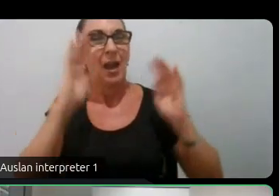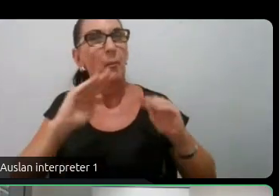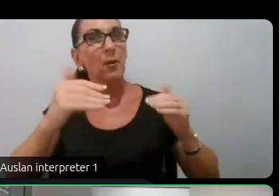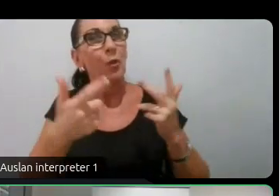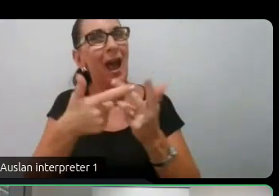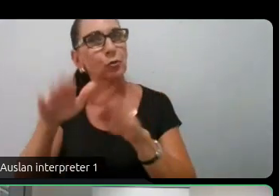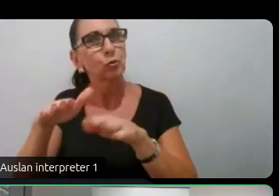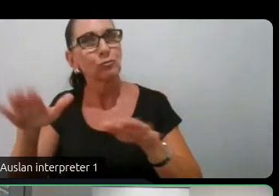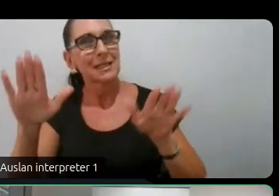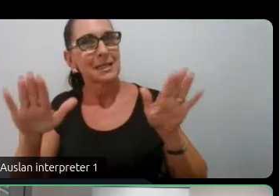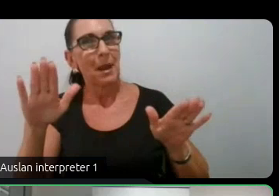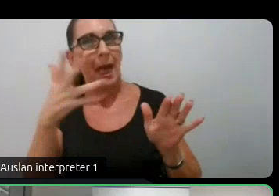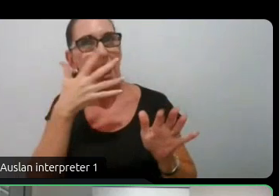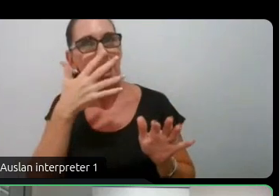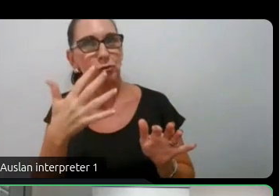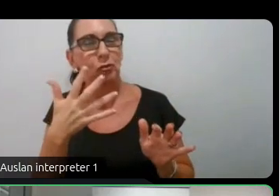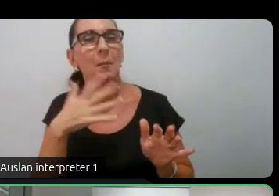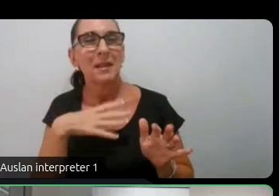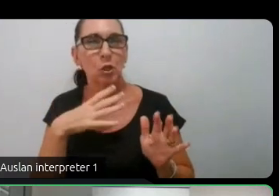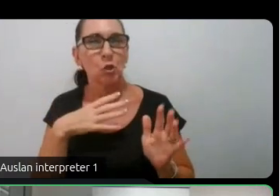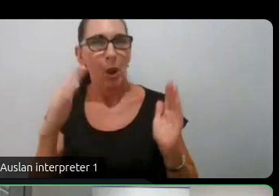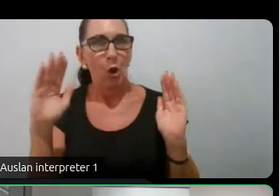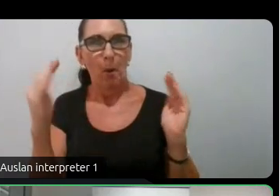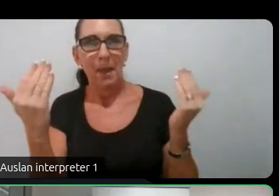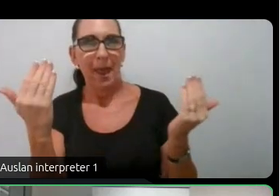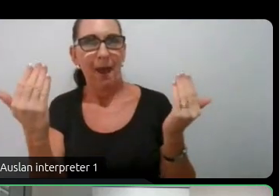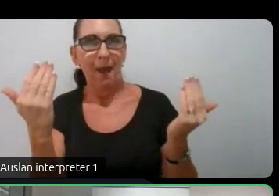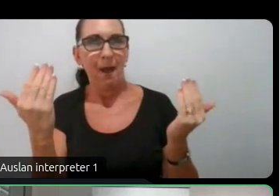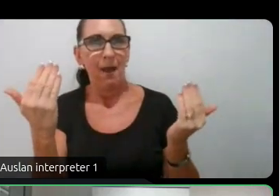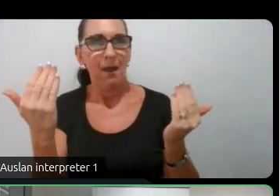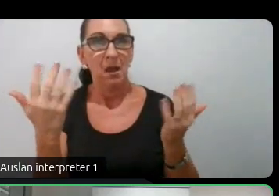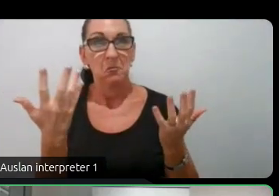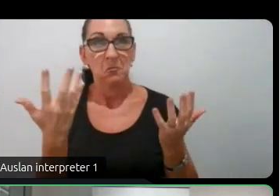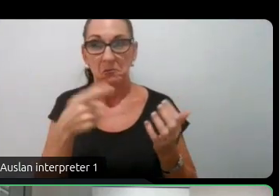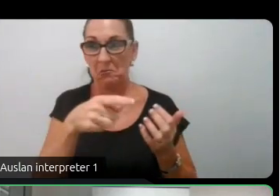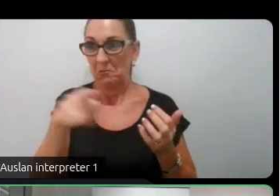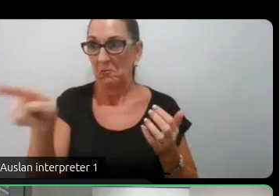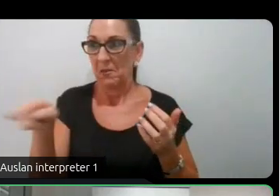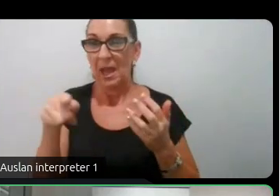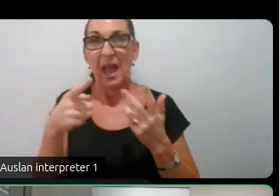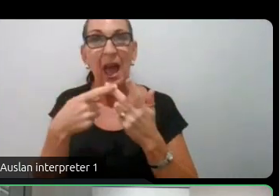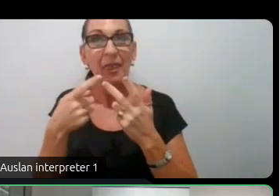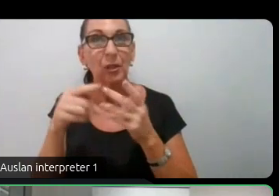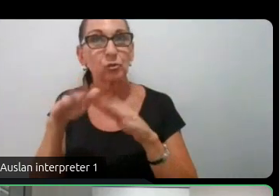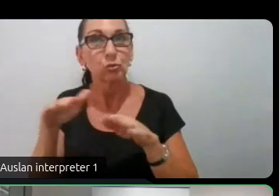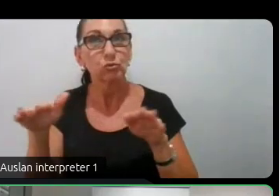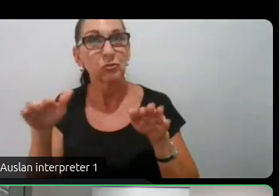there's really that comparative of um what kind of level of support would you expect a child needing